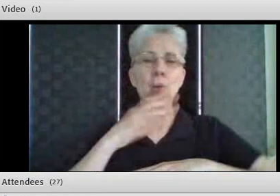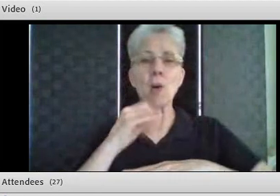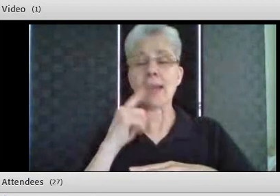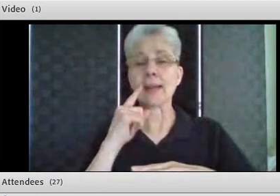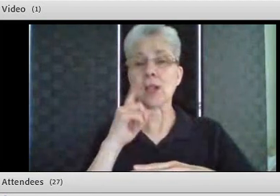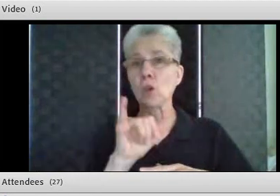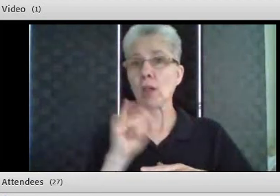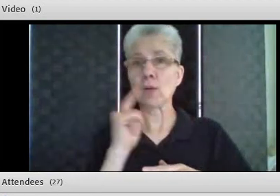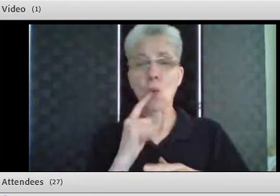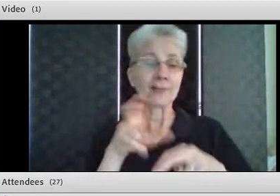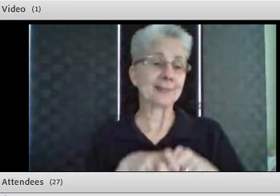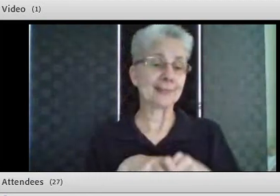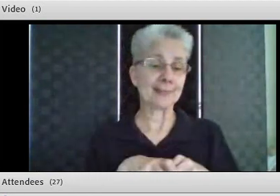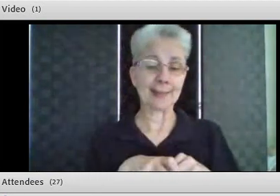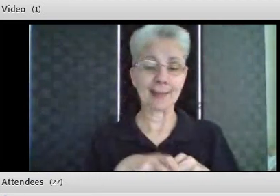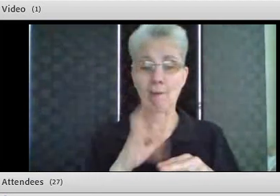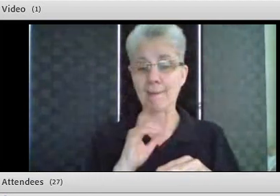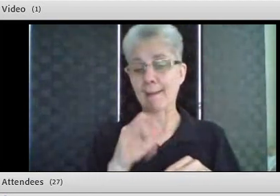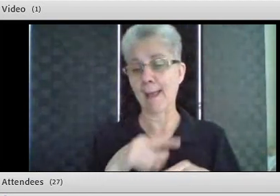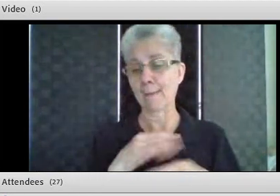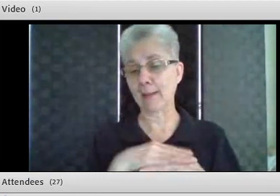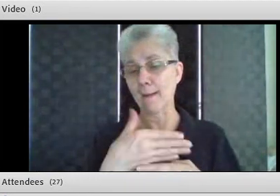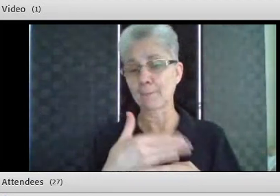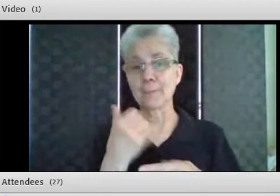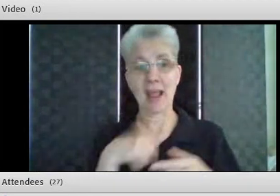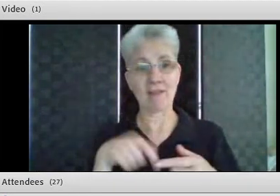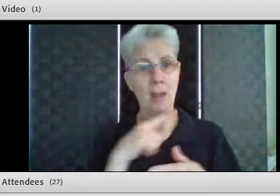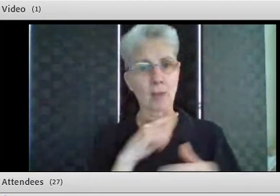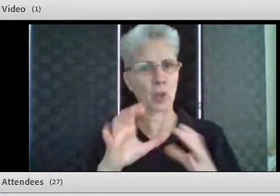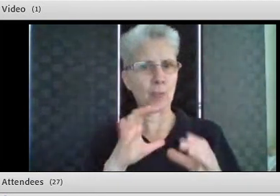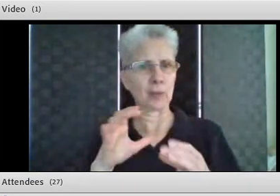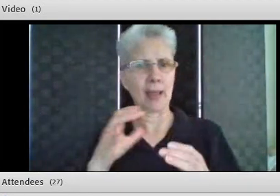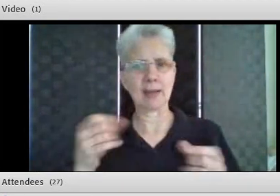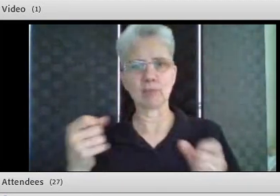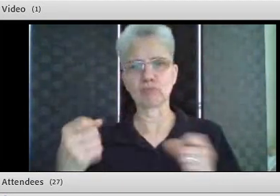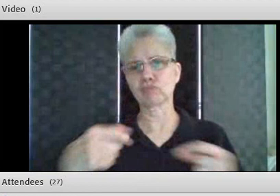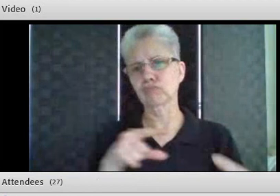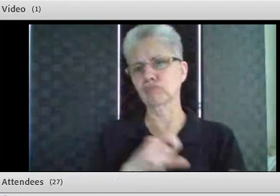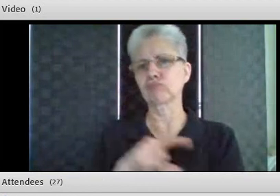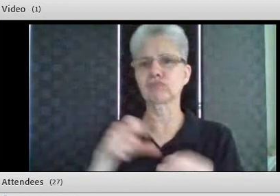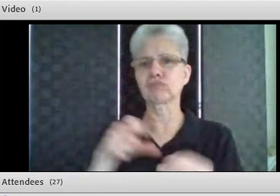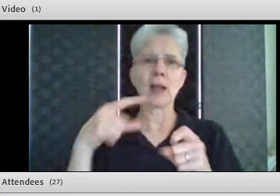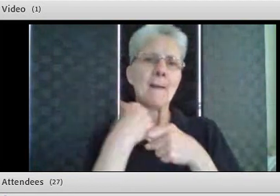They love doing that. They were sharing their piece with each other right at the table, and, you know, it looked like